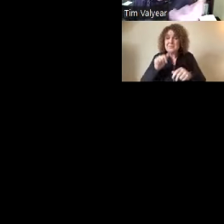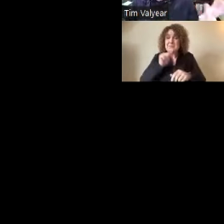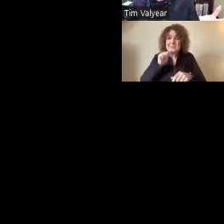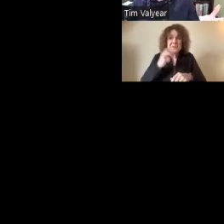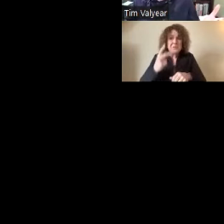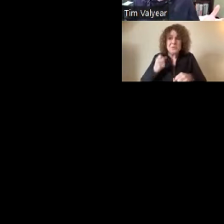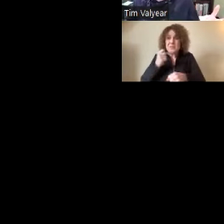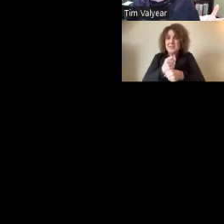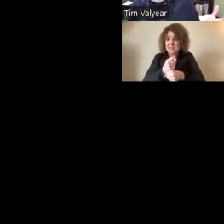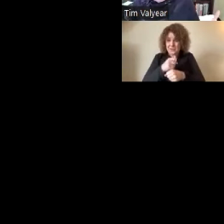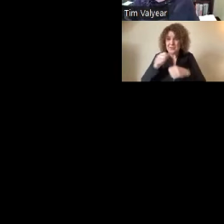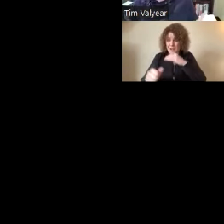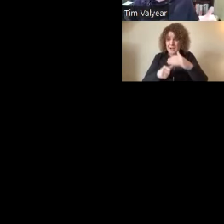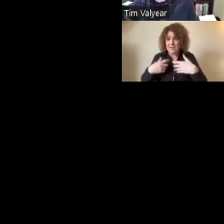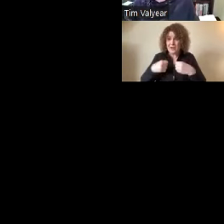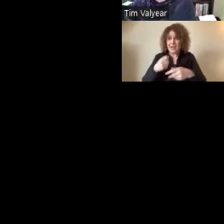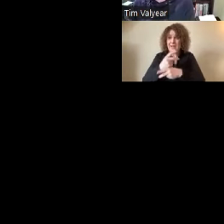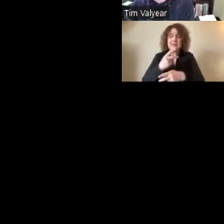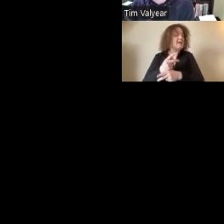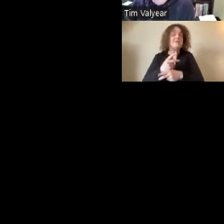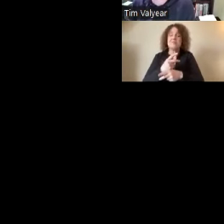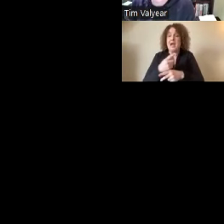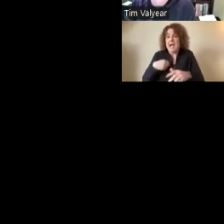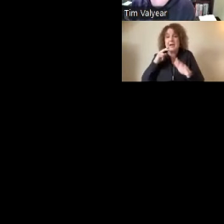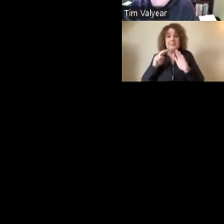and we add on the moral distress of people who have